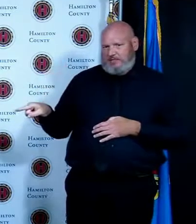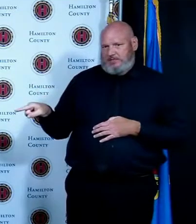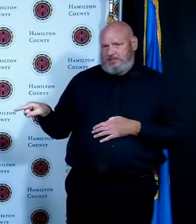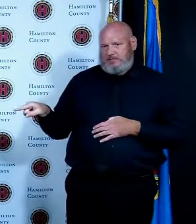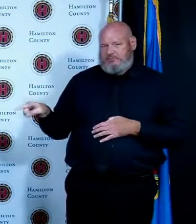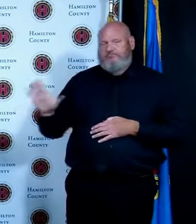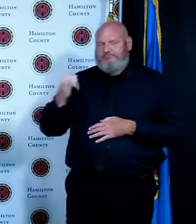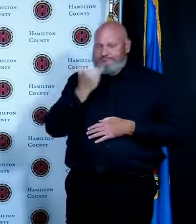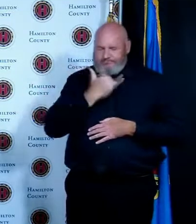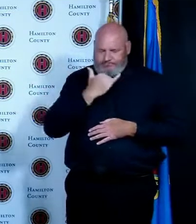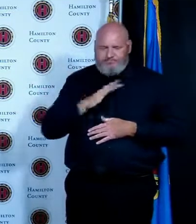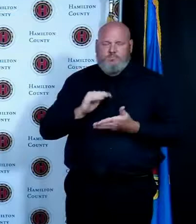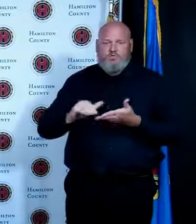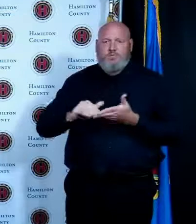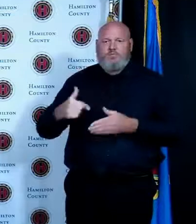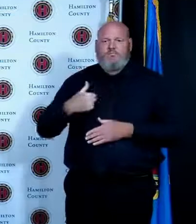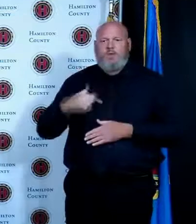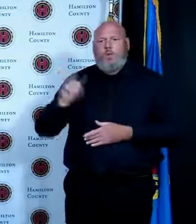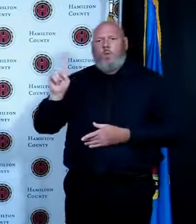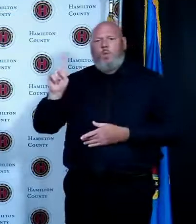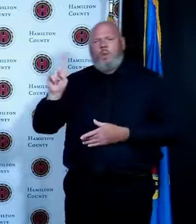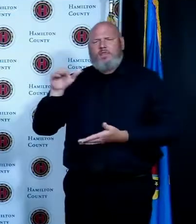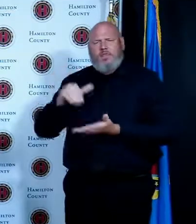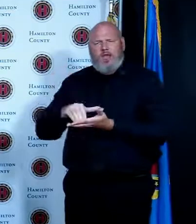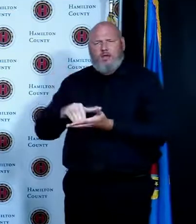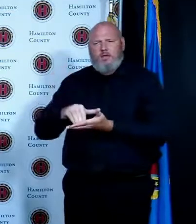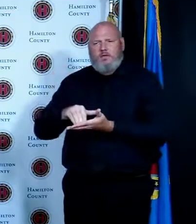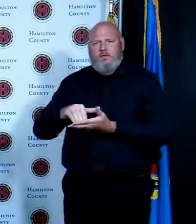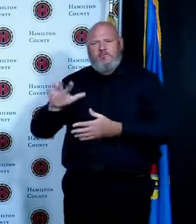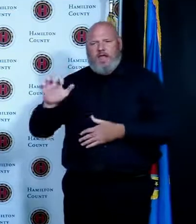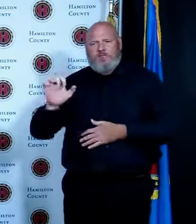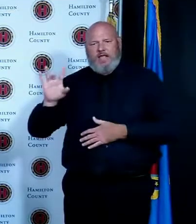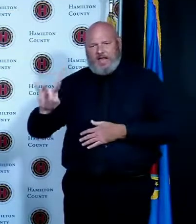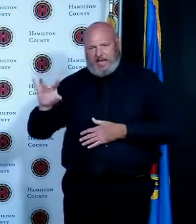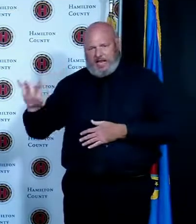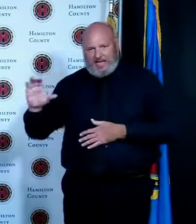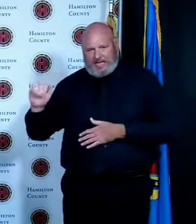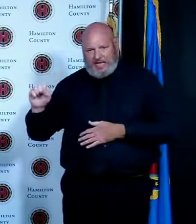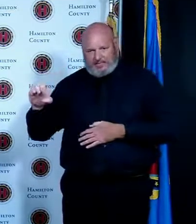current trends so if we could open up the the slide there on the slide in